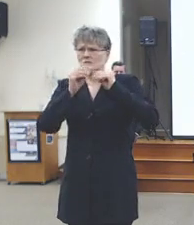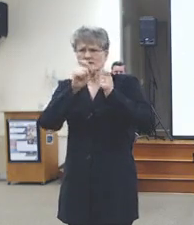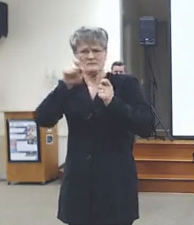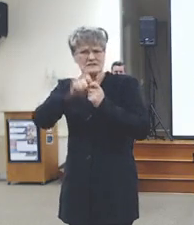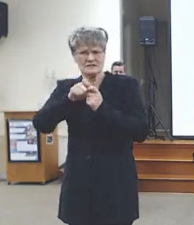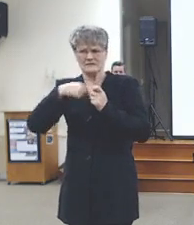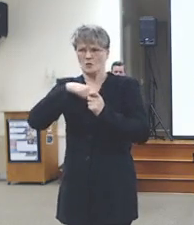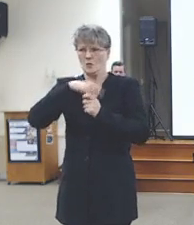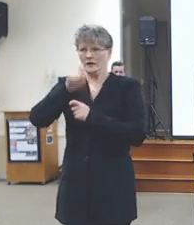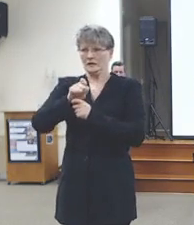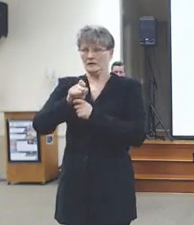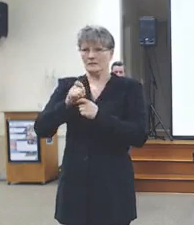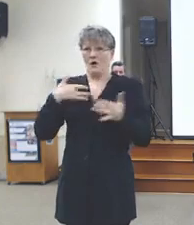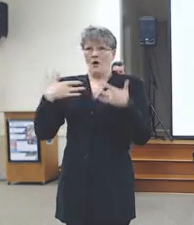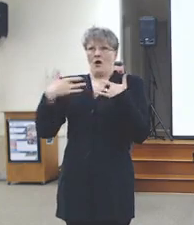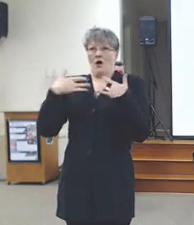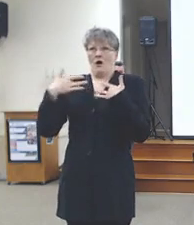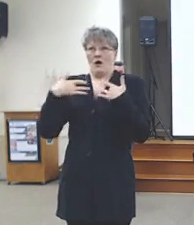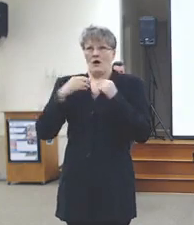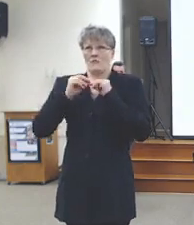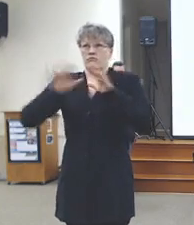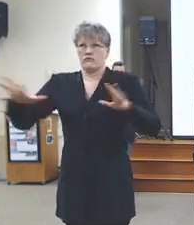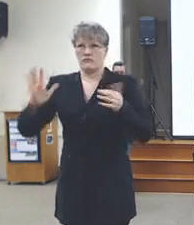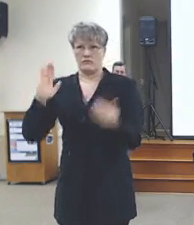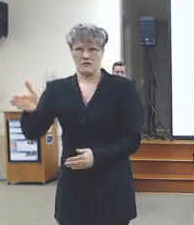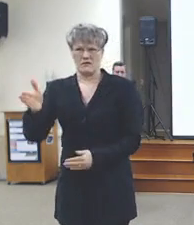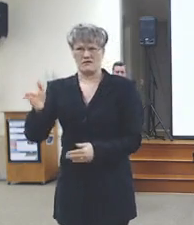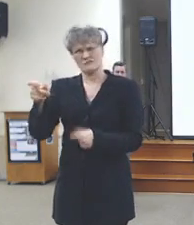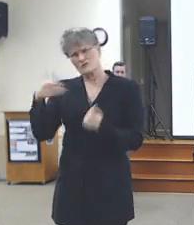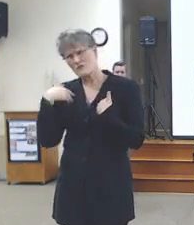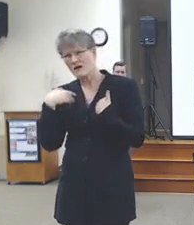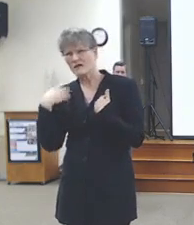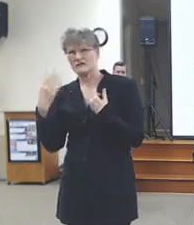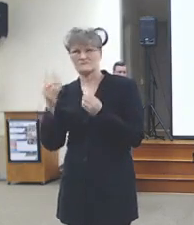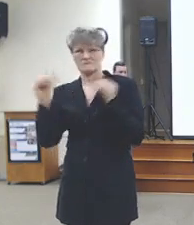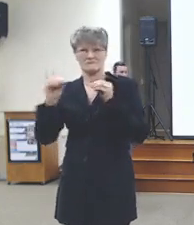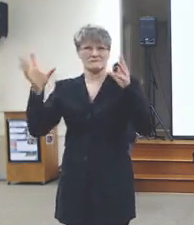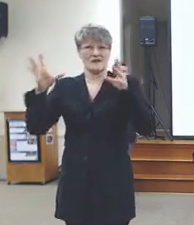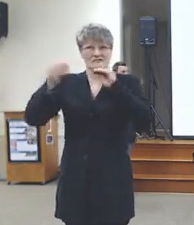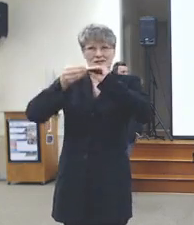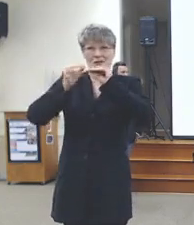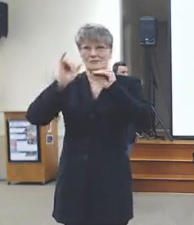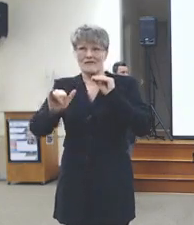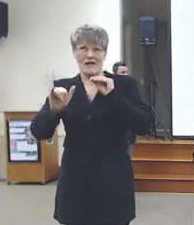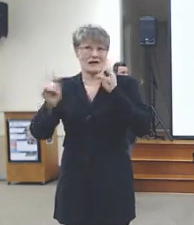get it now, "oh now it's really going to spread," is there such a magic number.